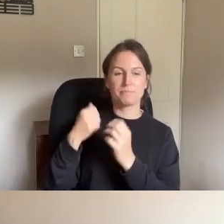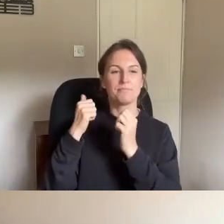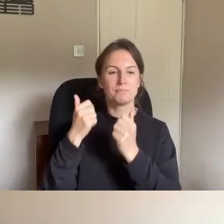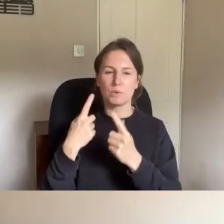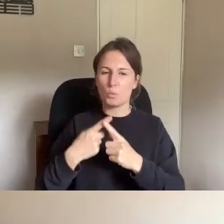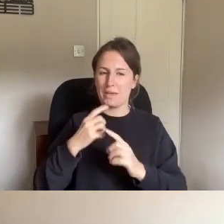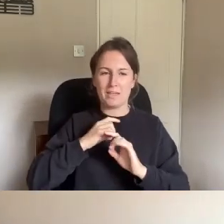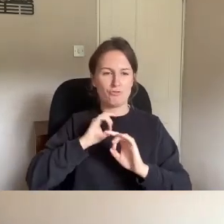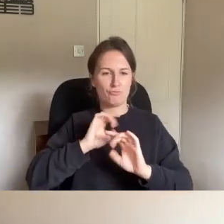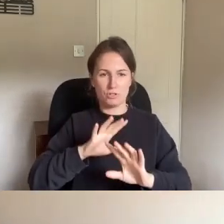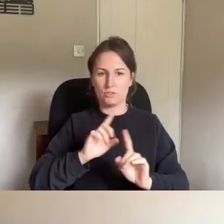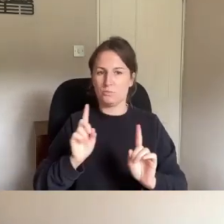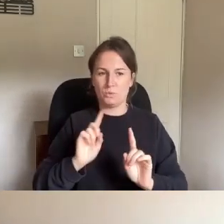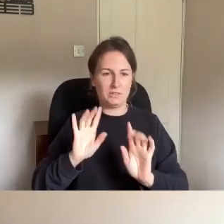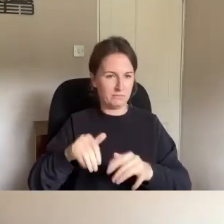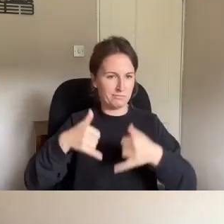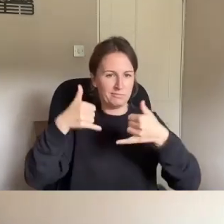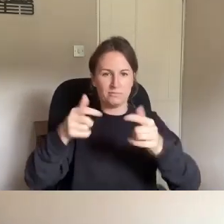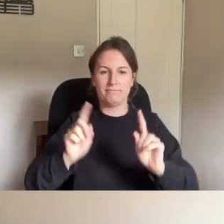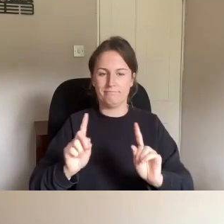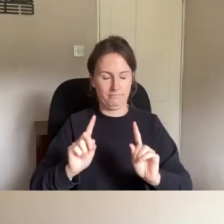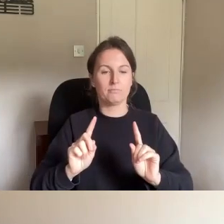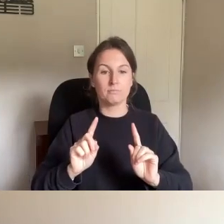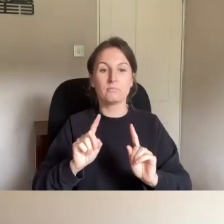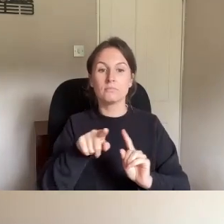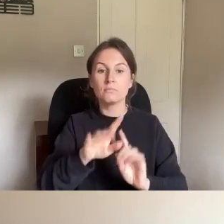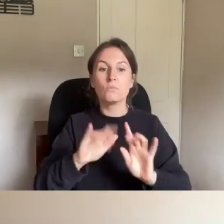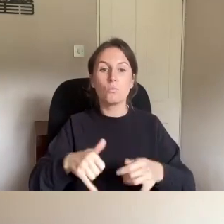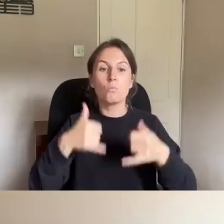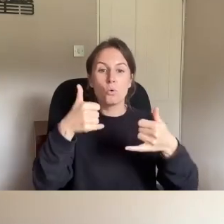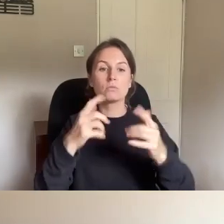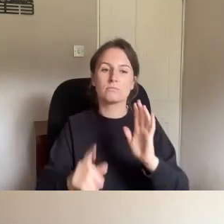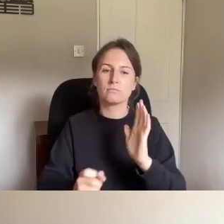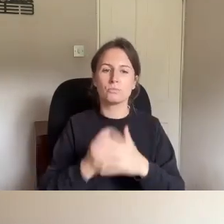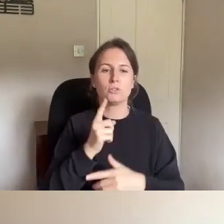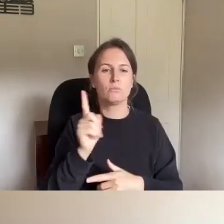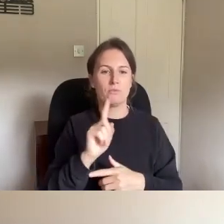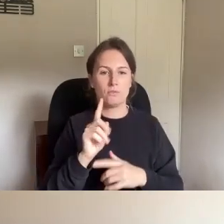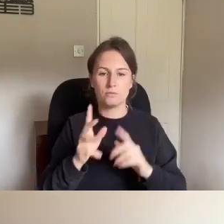of what Digital Cultural Awards are. They're an awards opportunity that are created, run, and delivered